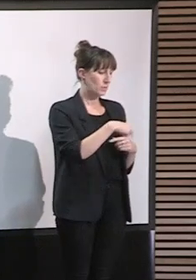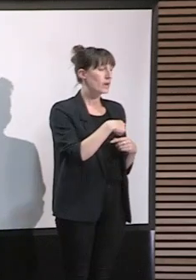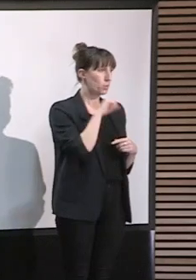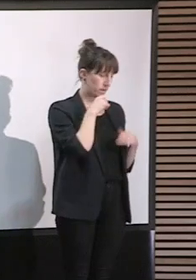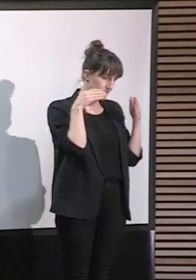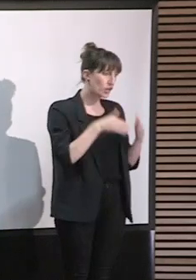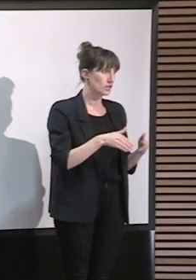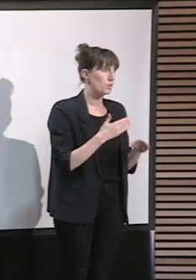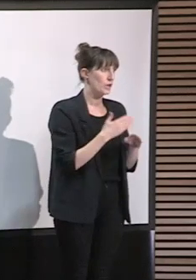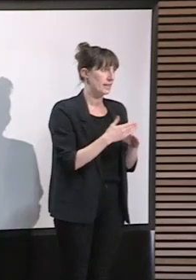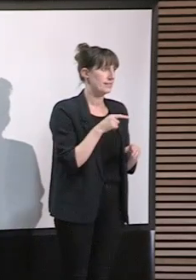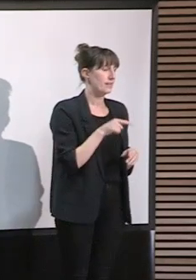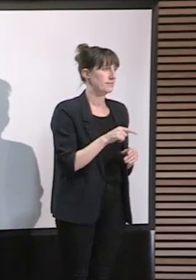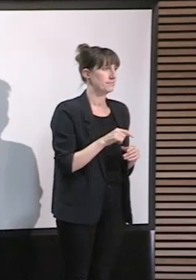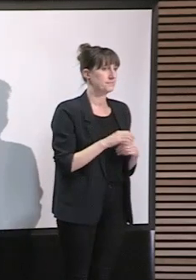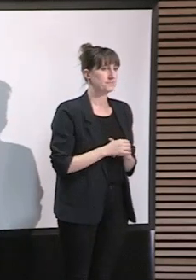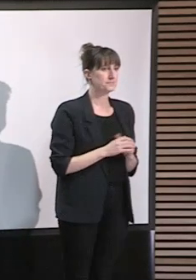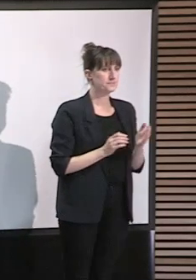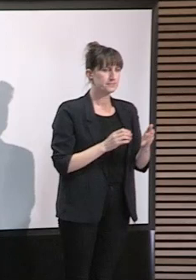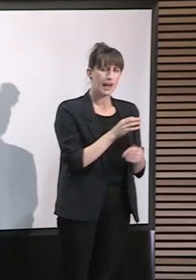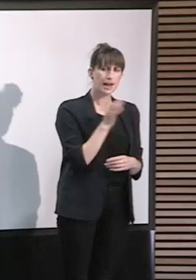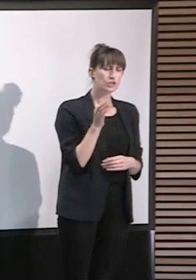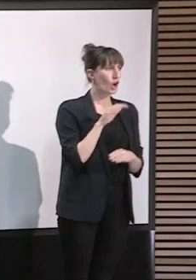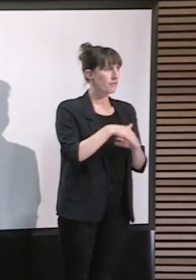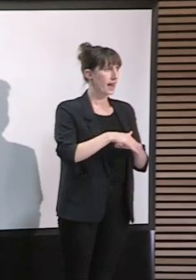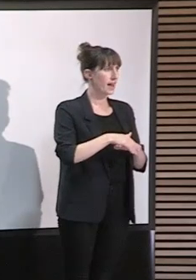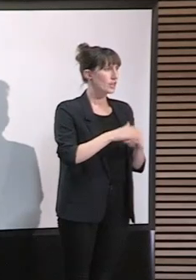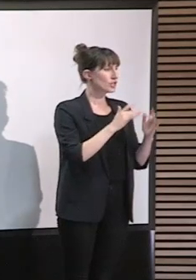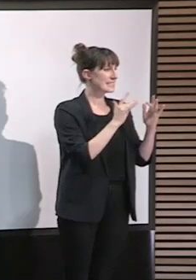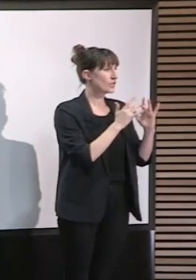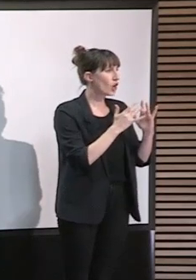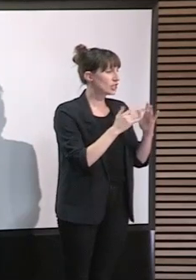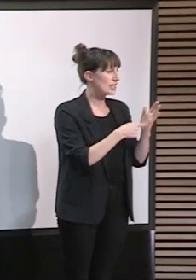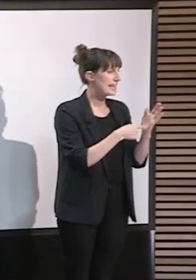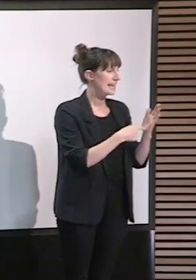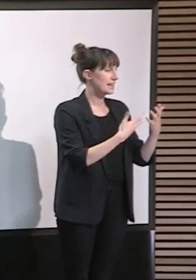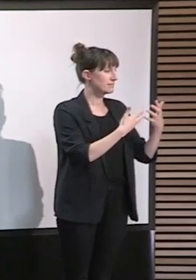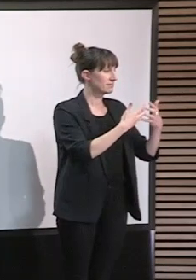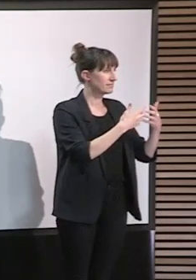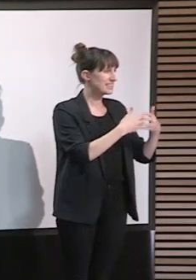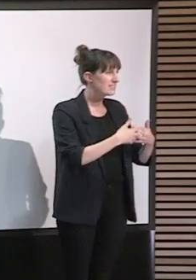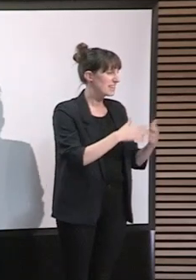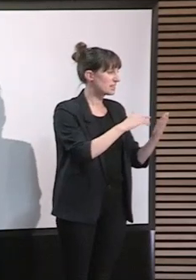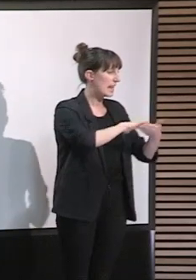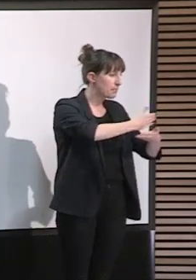the Auckland students. I acknowledge that. We'll be looking very closely at that in the coming days.